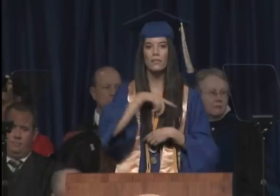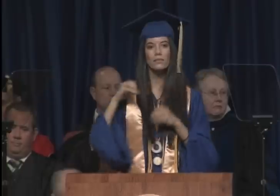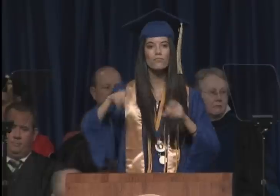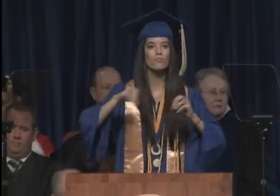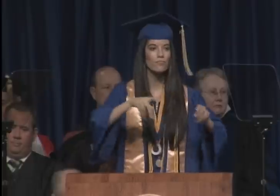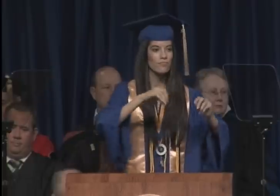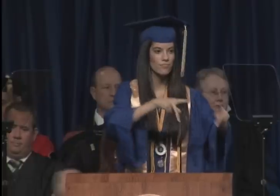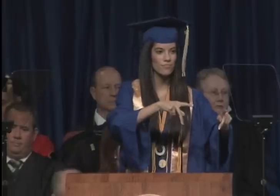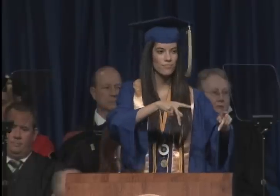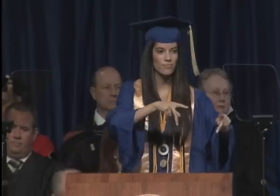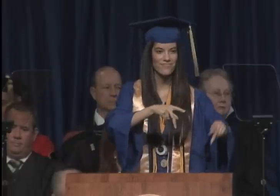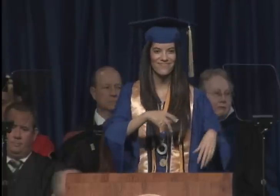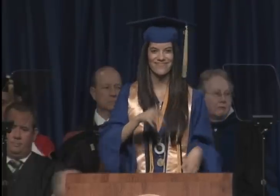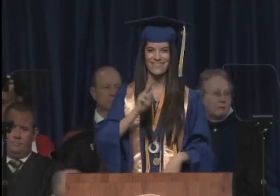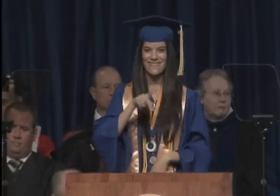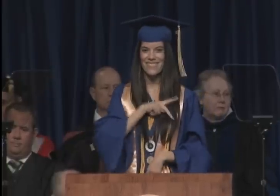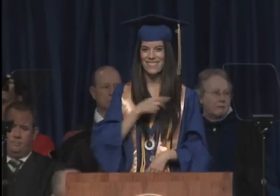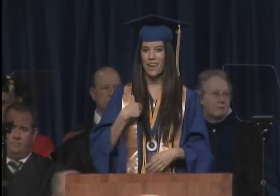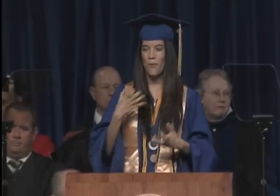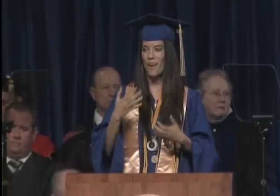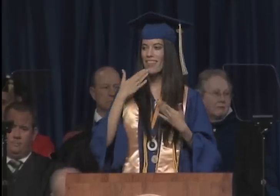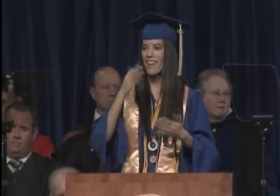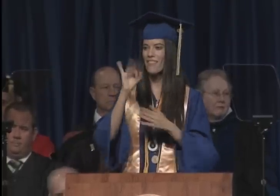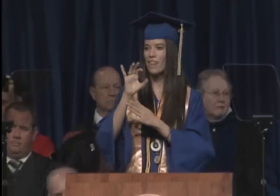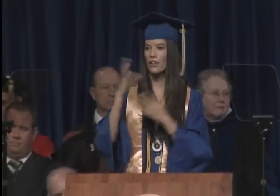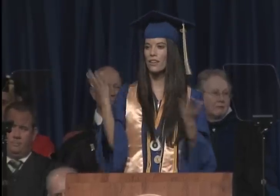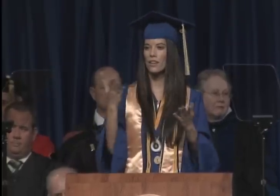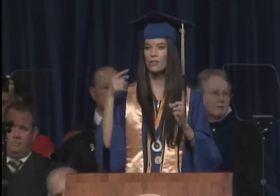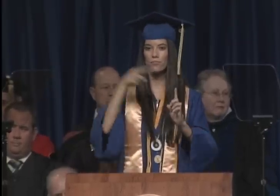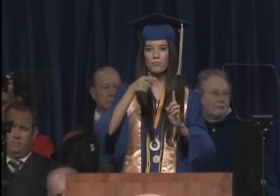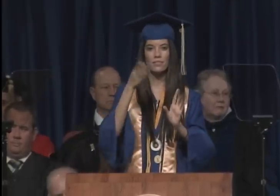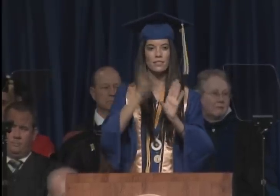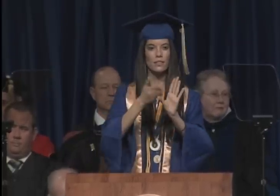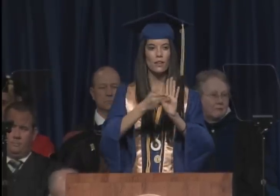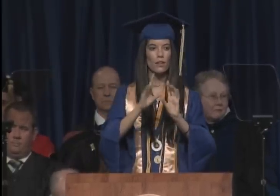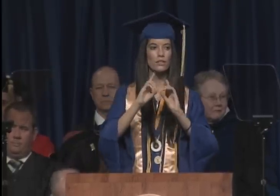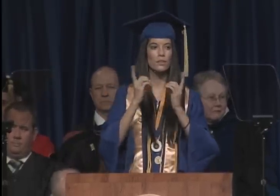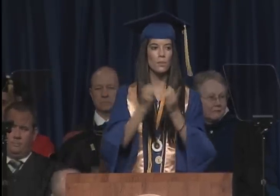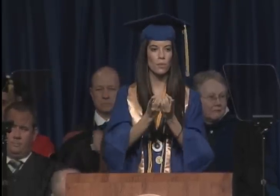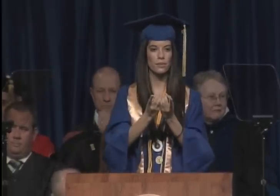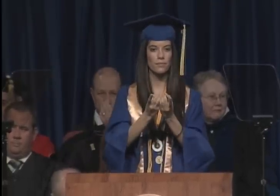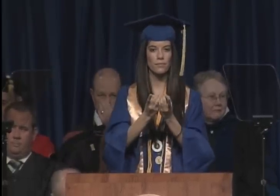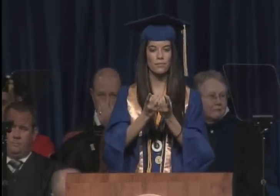They have given us so many opportunities. And personally I want to thank faculty